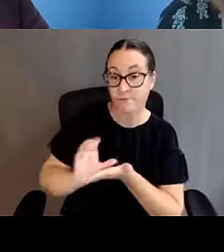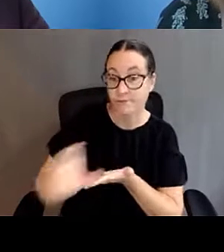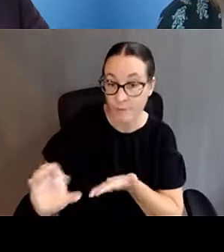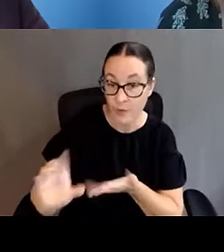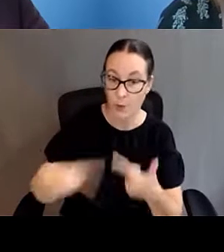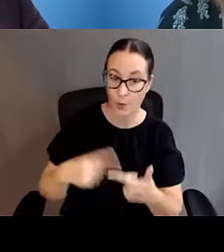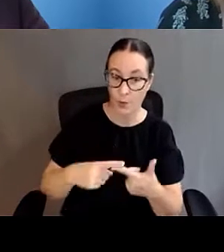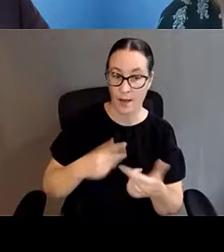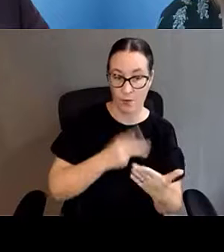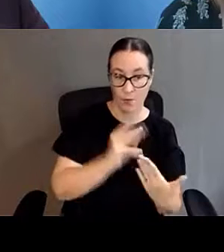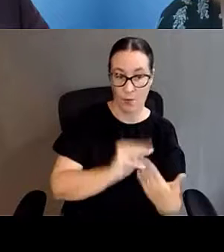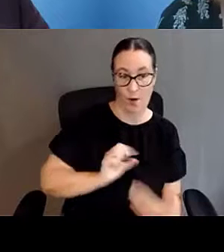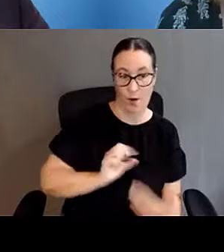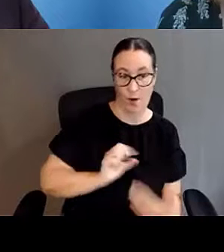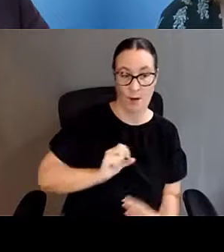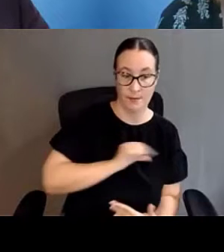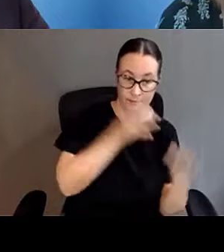that the DMS plan is complete and acceptable.